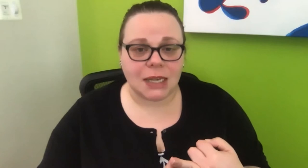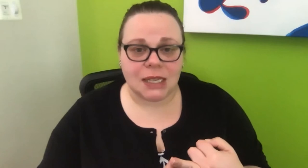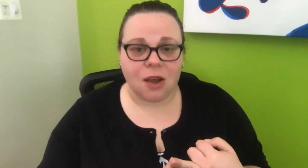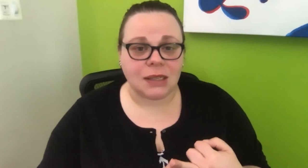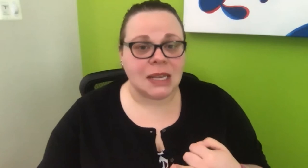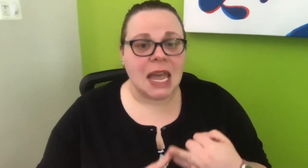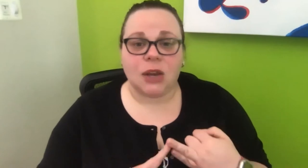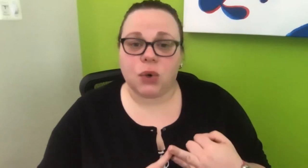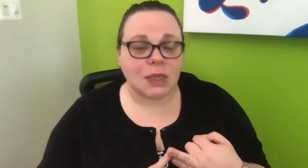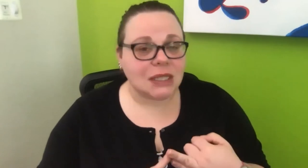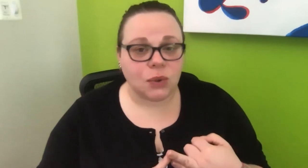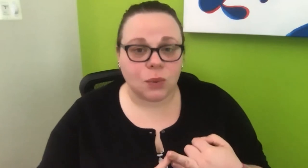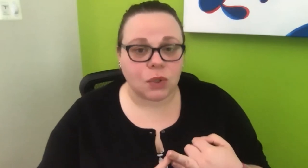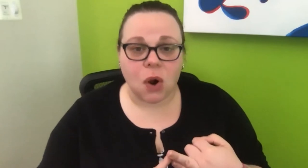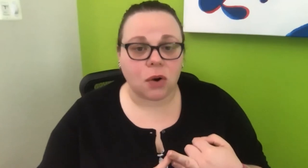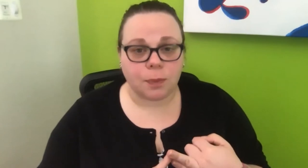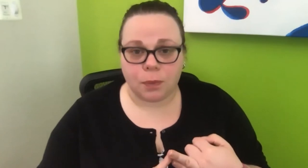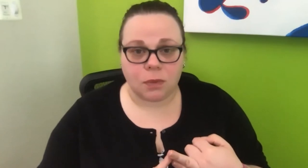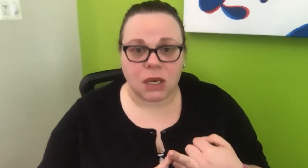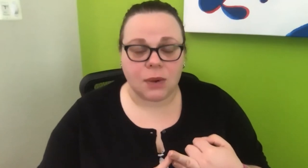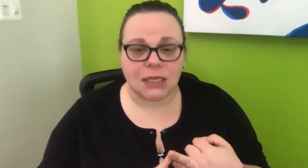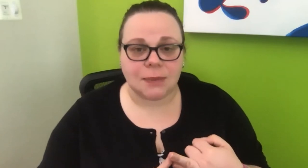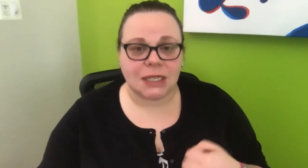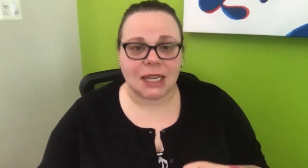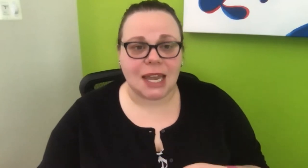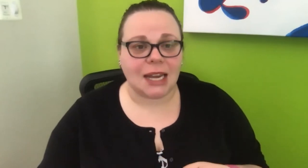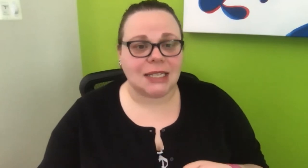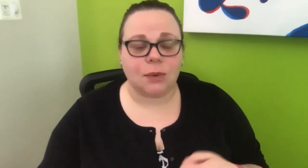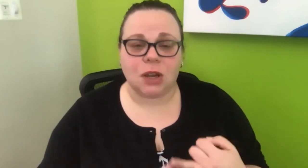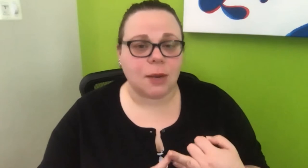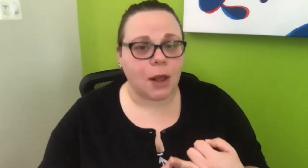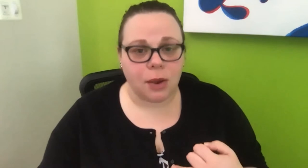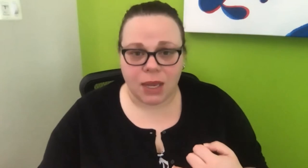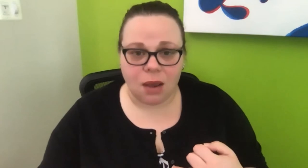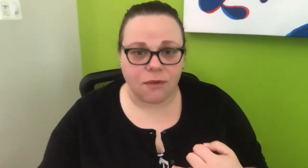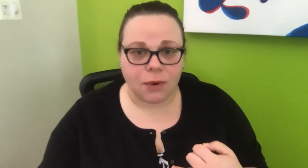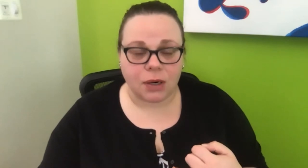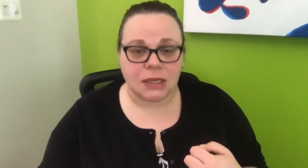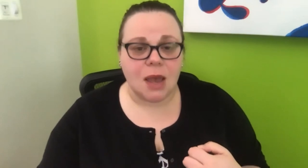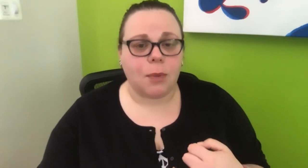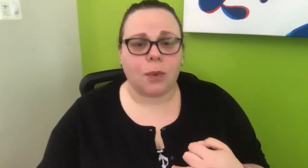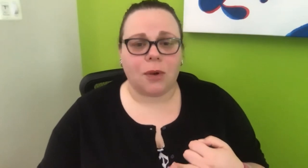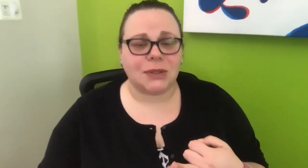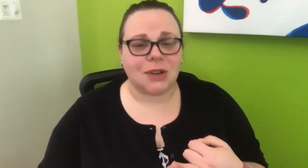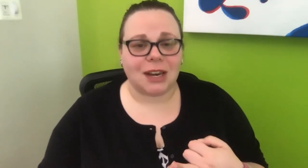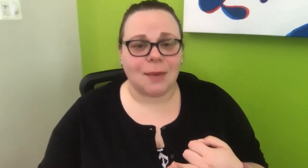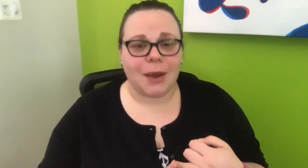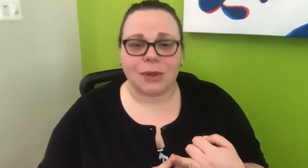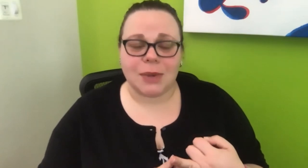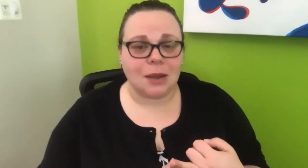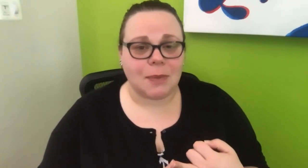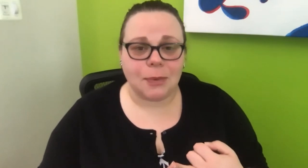and who is hurt in attempting to get that ID, we’re talking about low-income voters, but we’re also talking about low-income people with disabilities